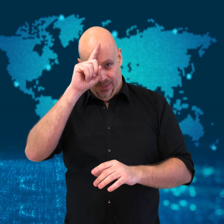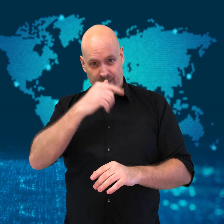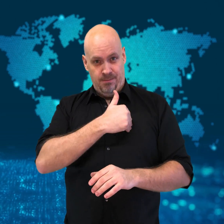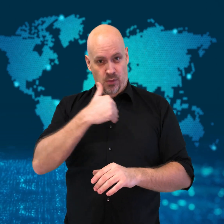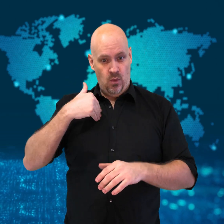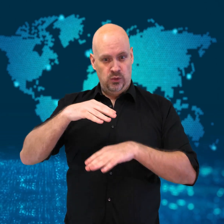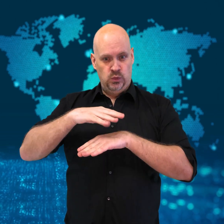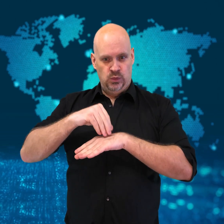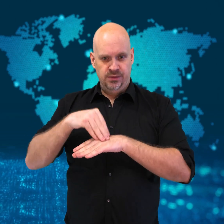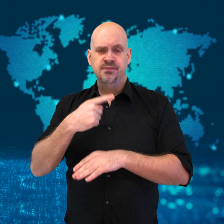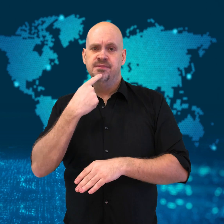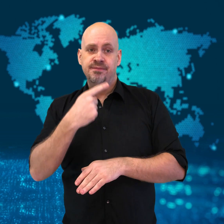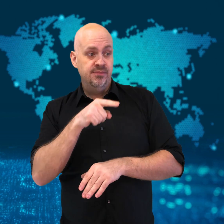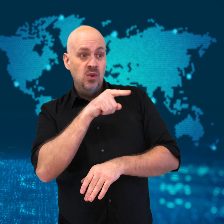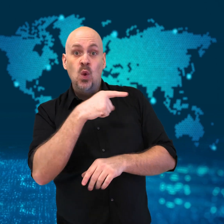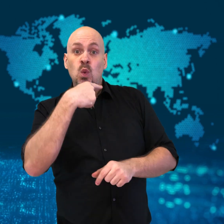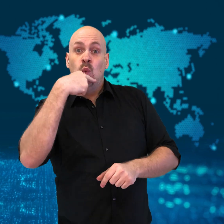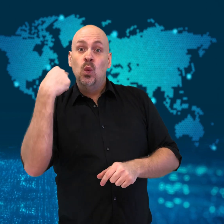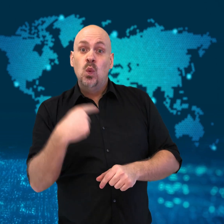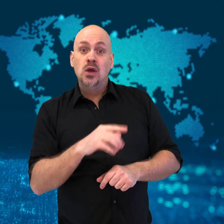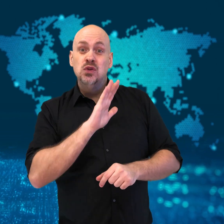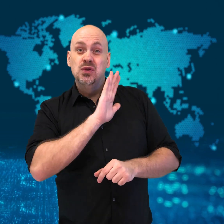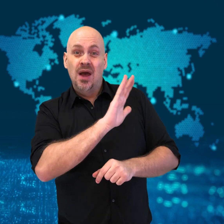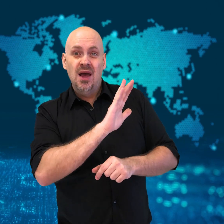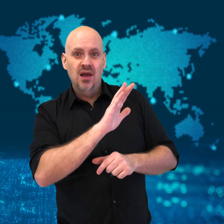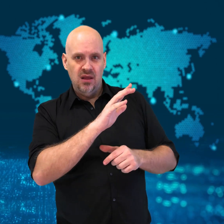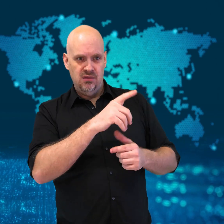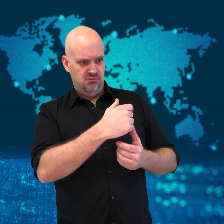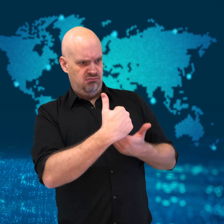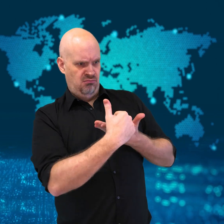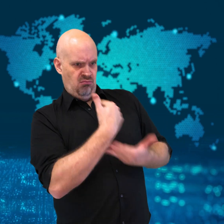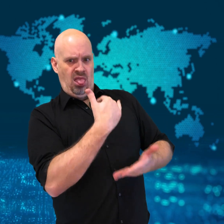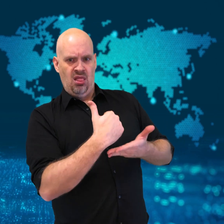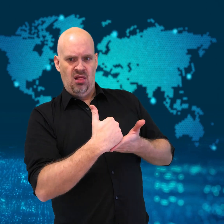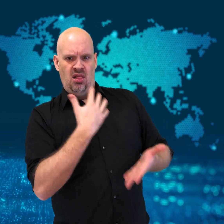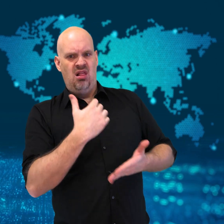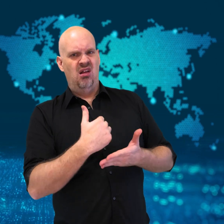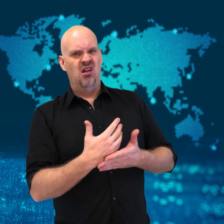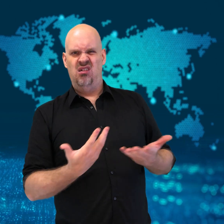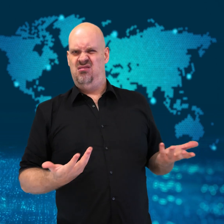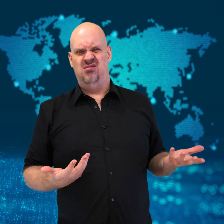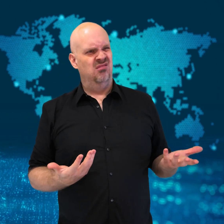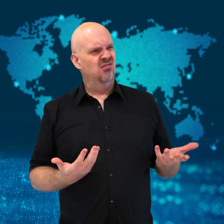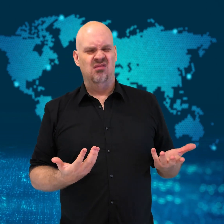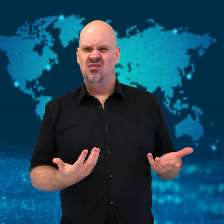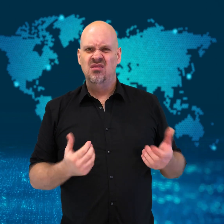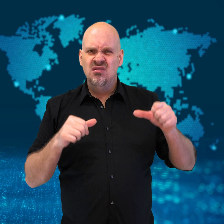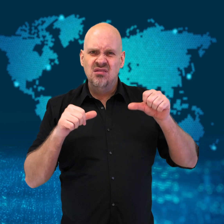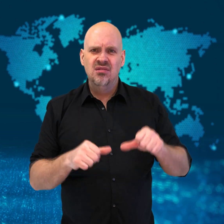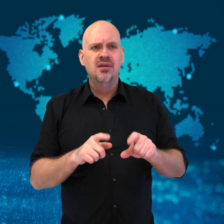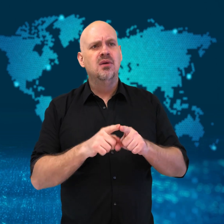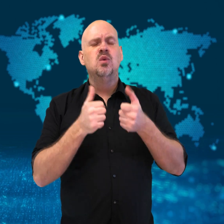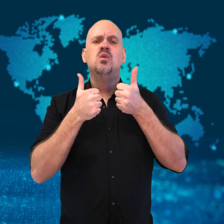The three European countries say Russia’s move was